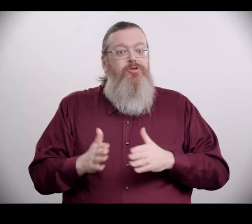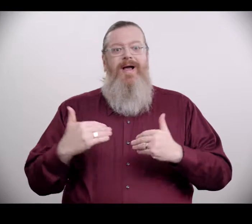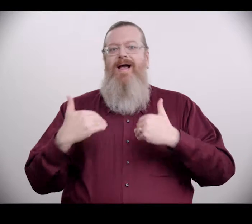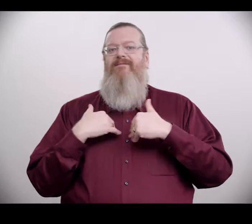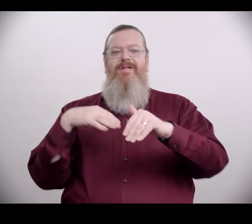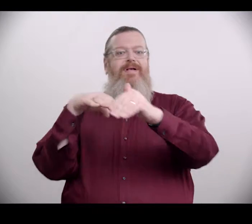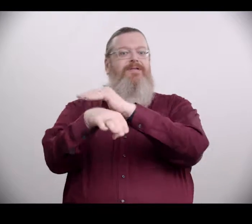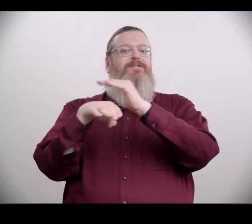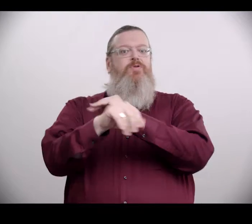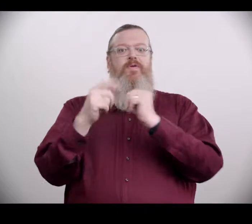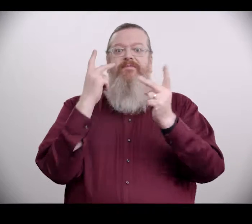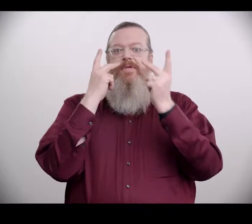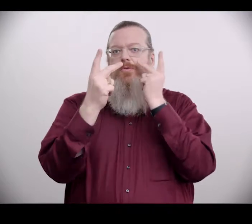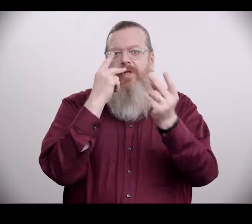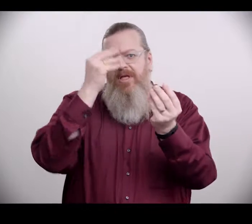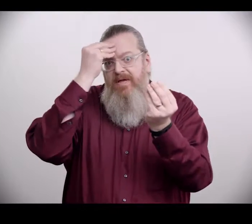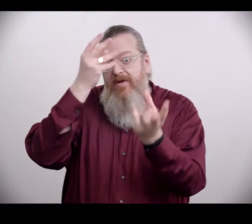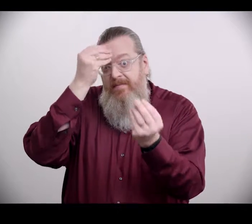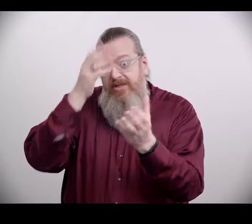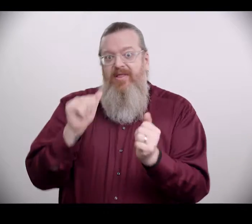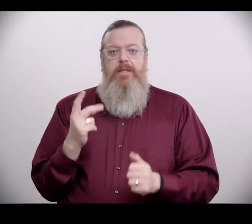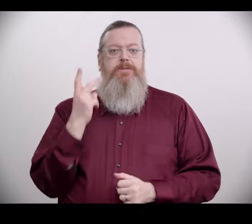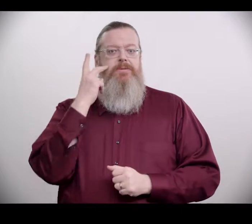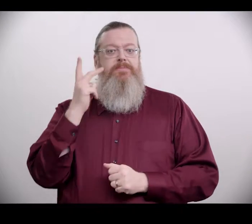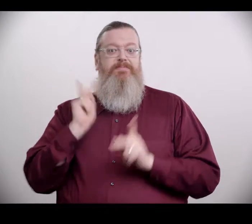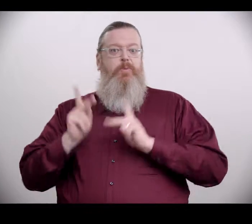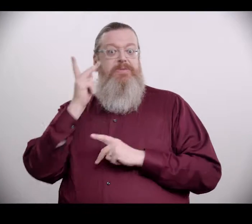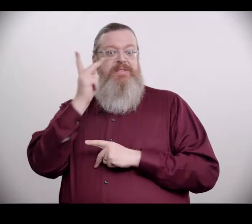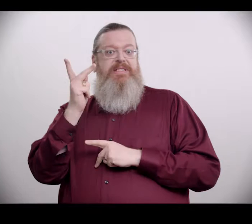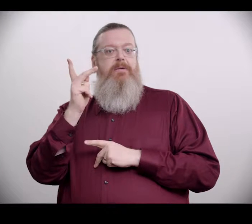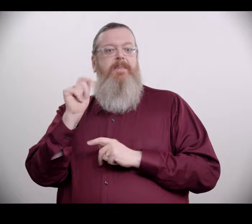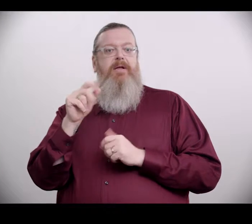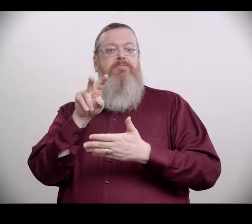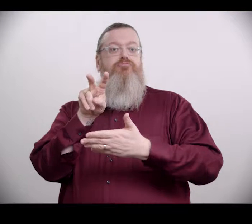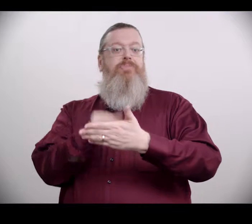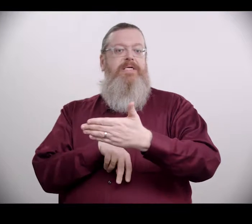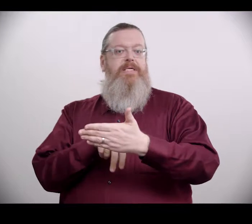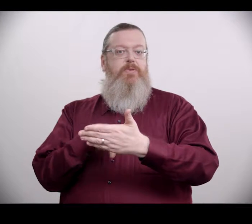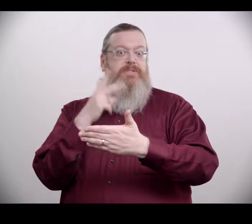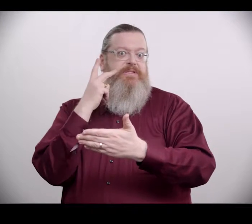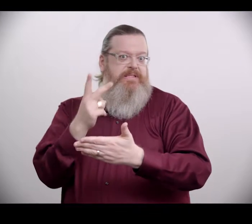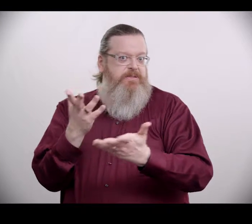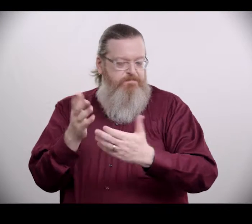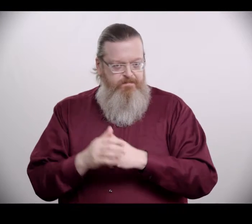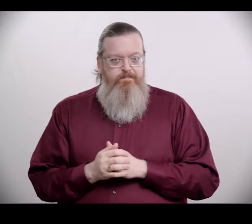Health care providers must ensure that blind and visually impaired customers have access